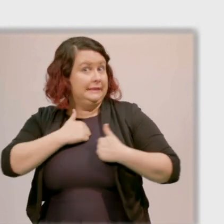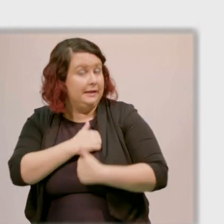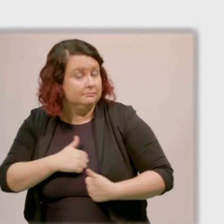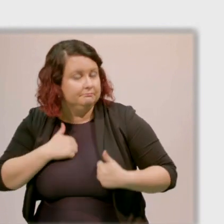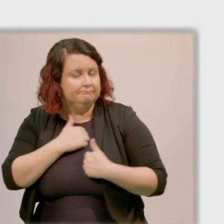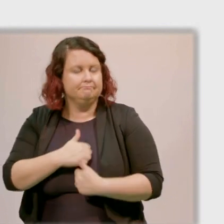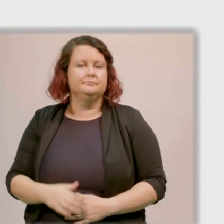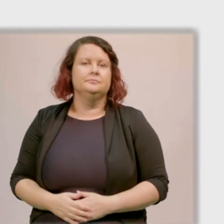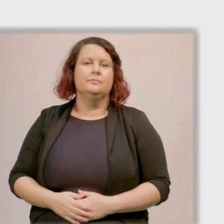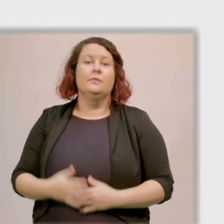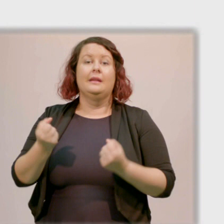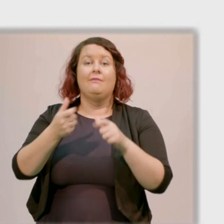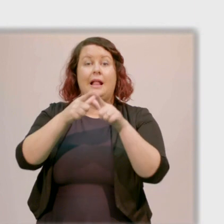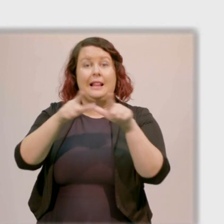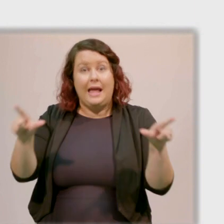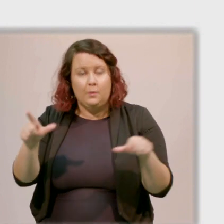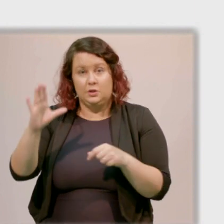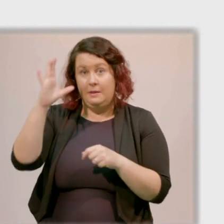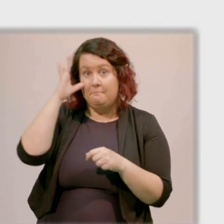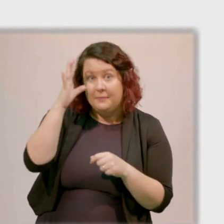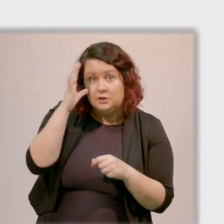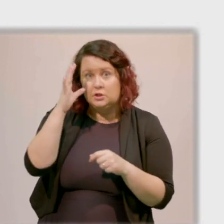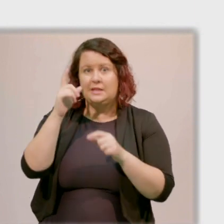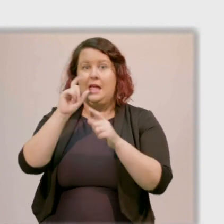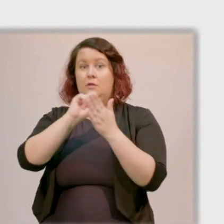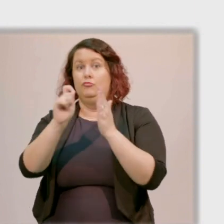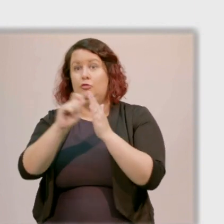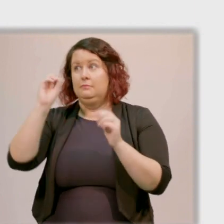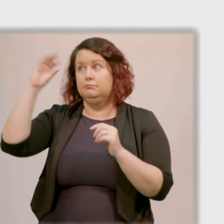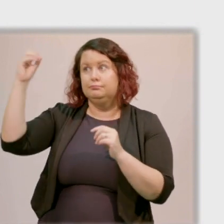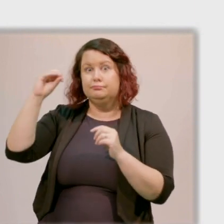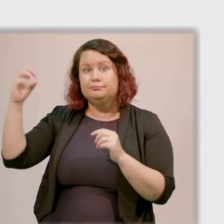To make a judgement, think about its purpose, to entertain, and how it uses language,